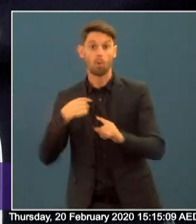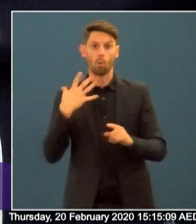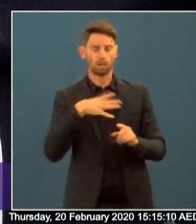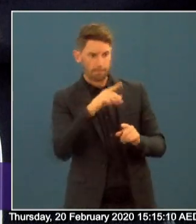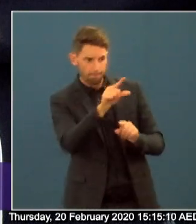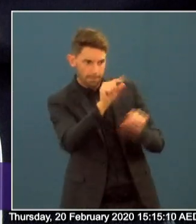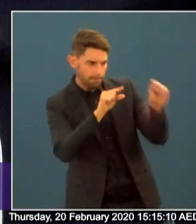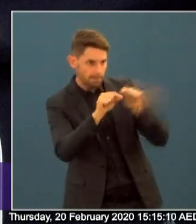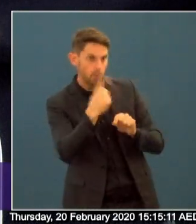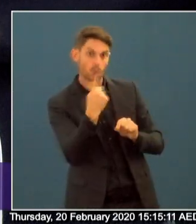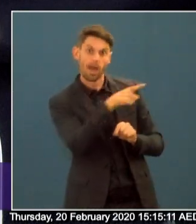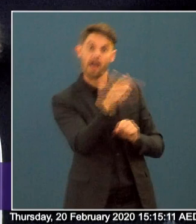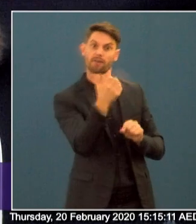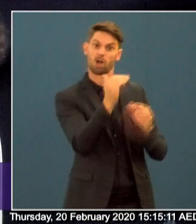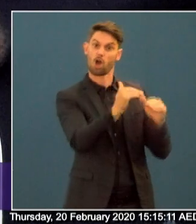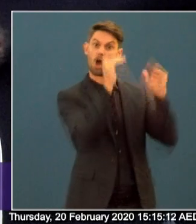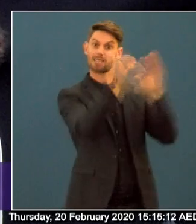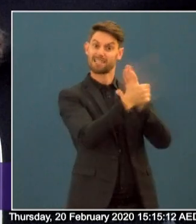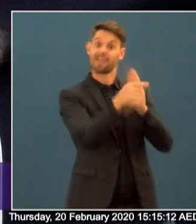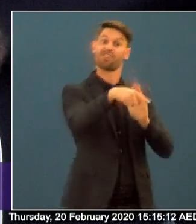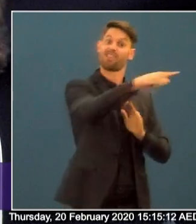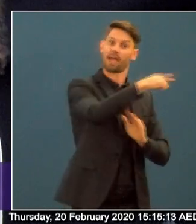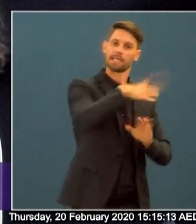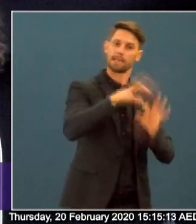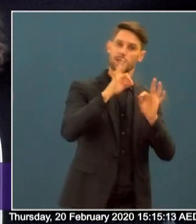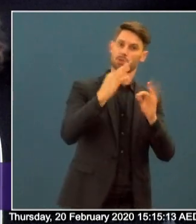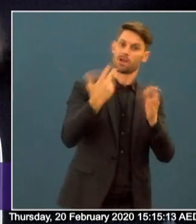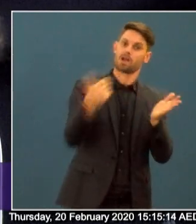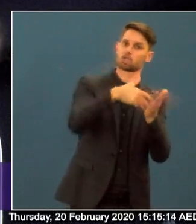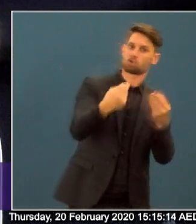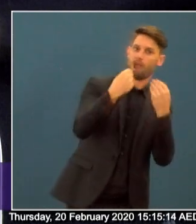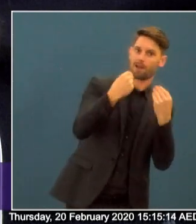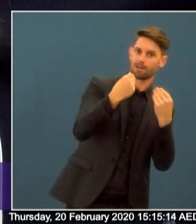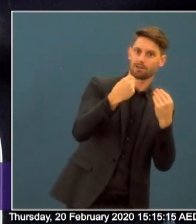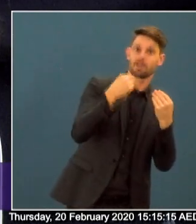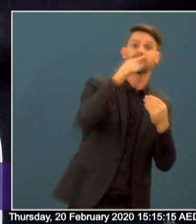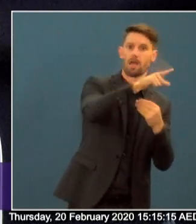and have high level of skills. I think that is achievable within the short and medium term.